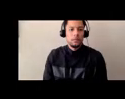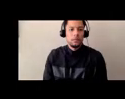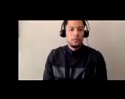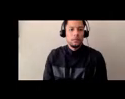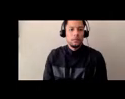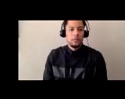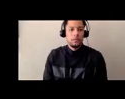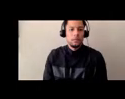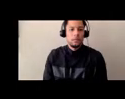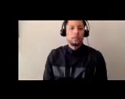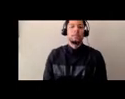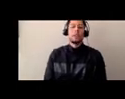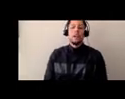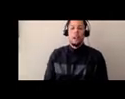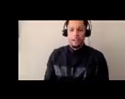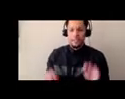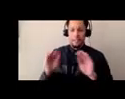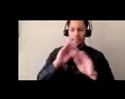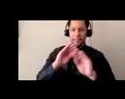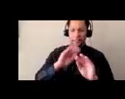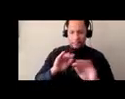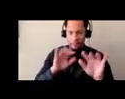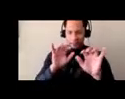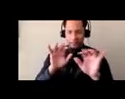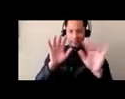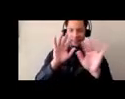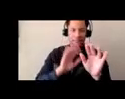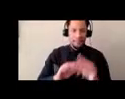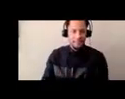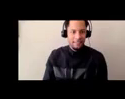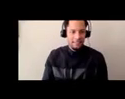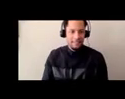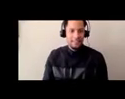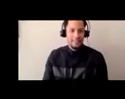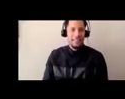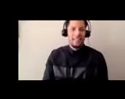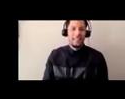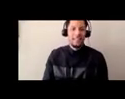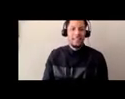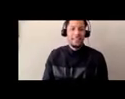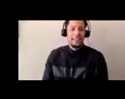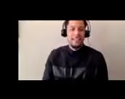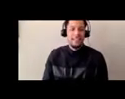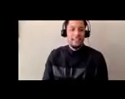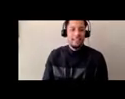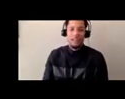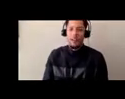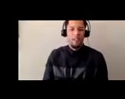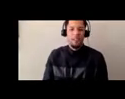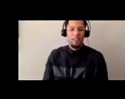Oh, that didn't like the move.